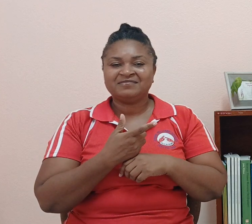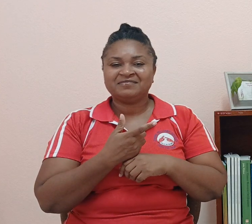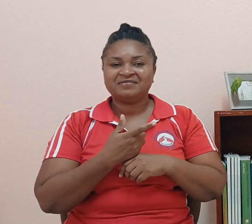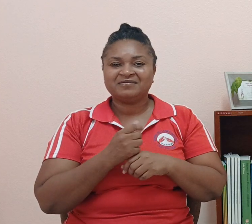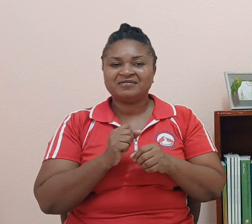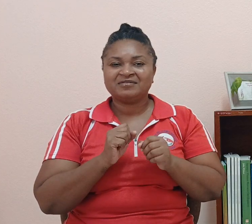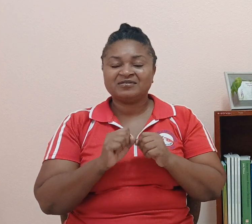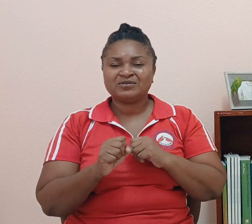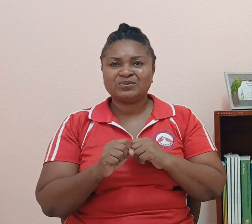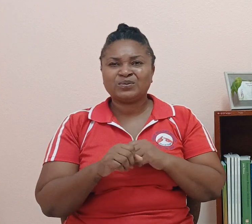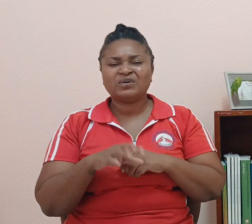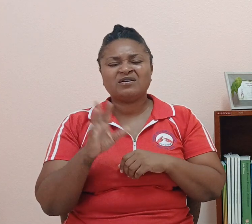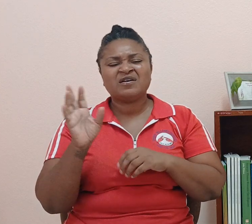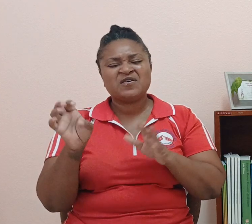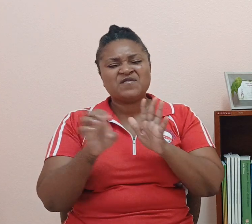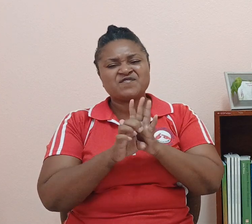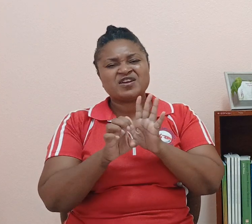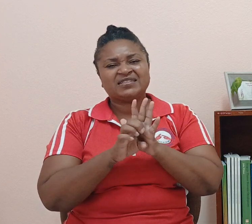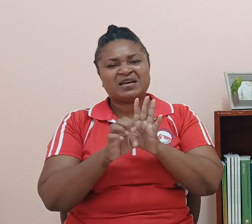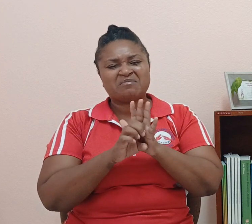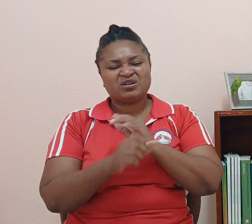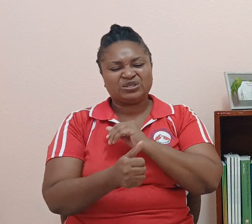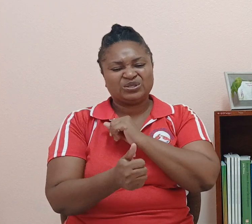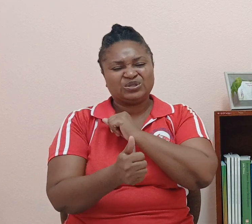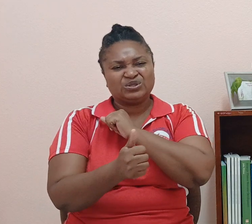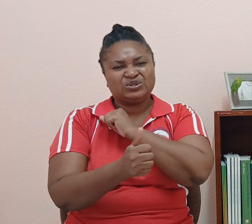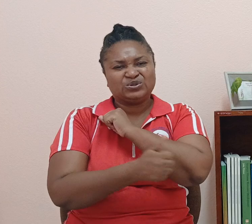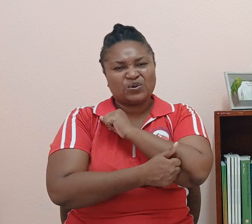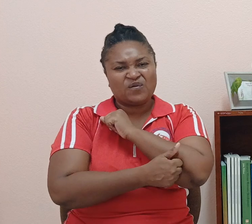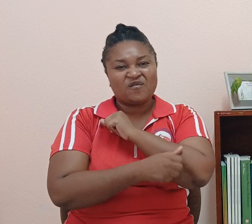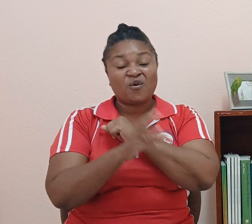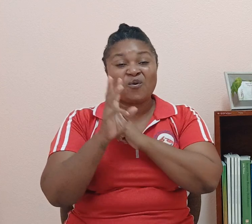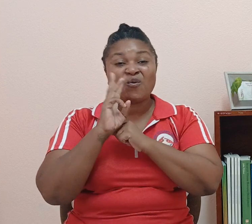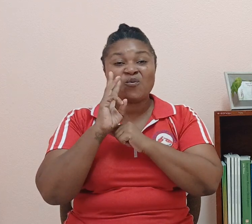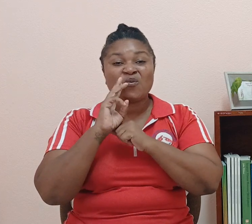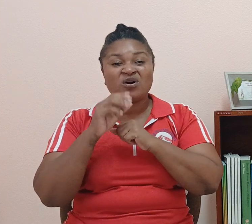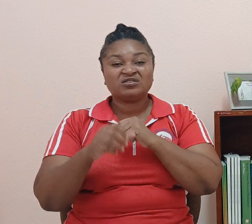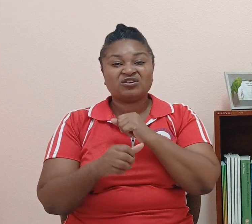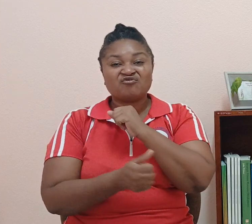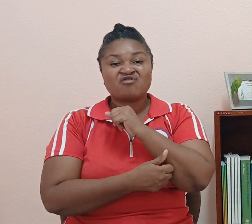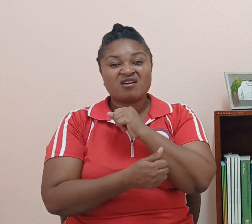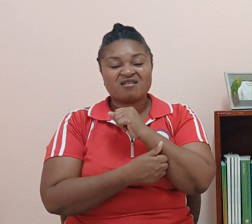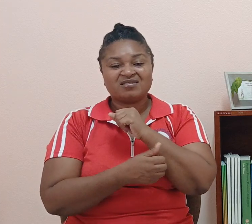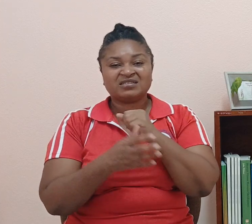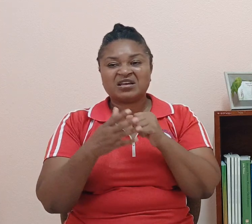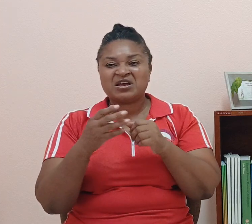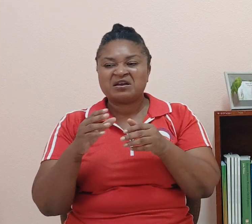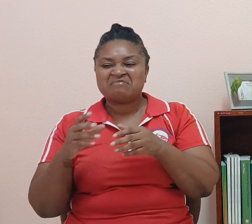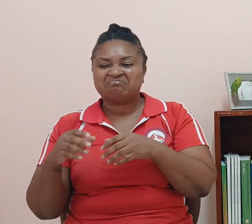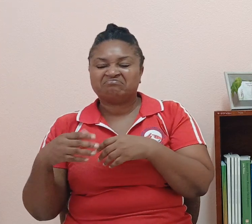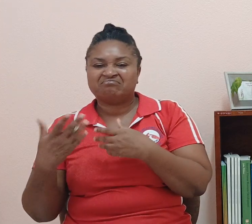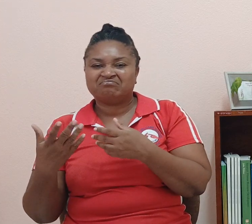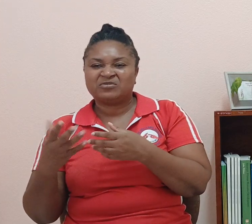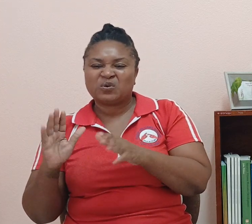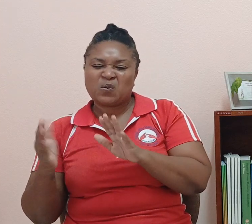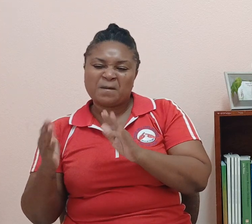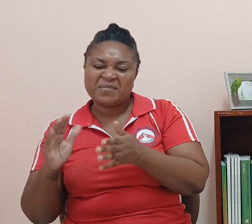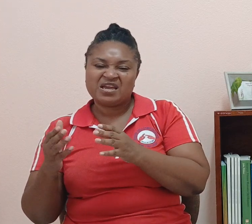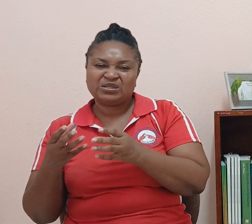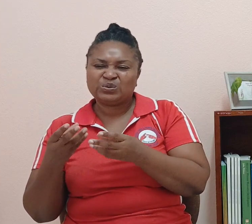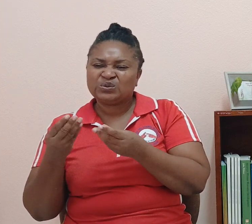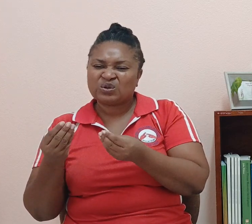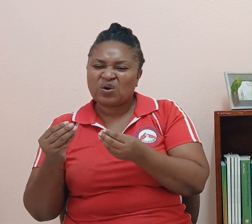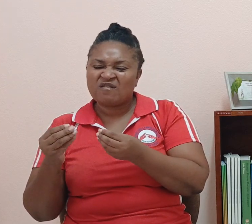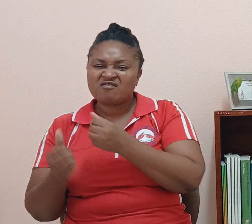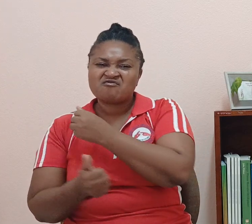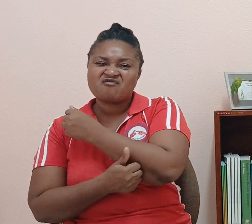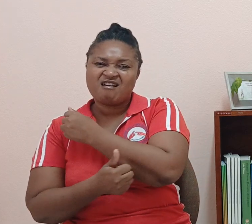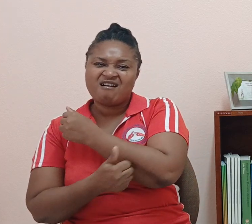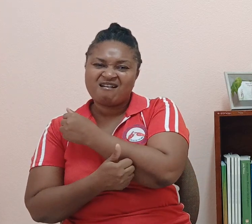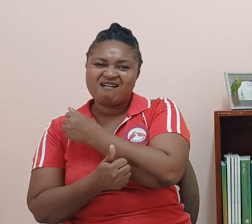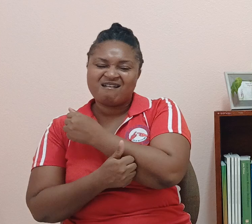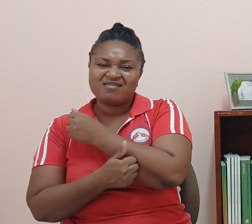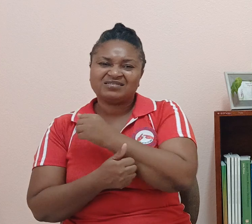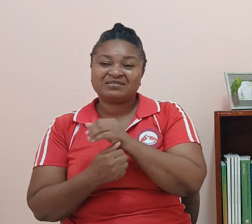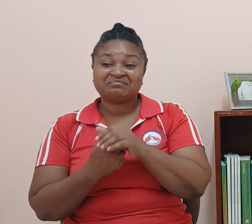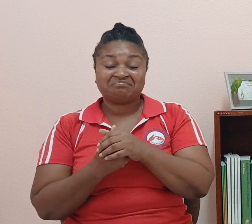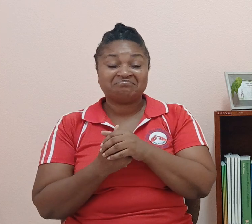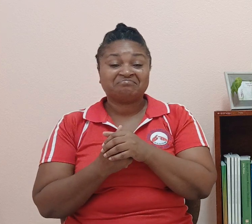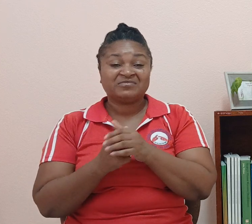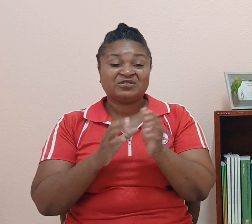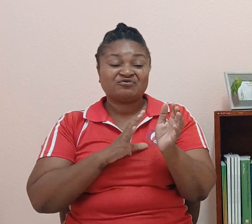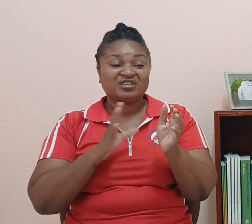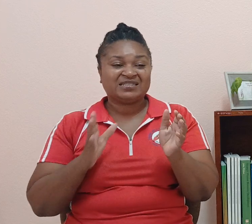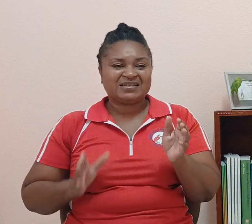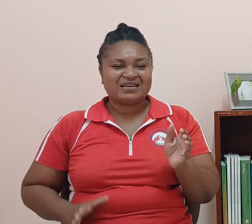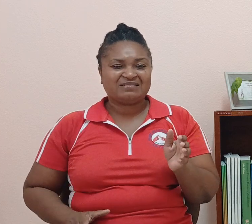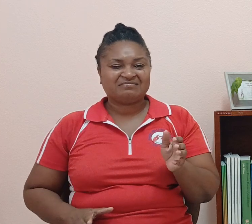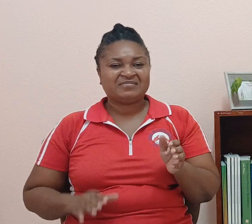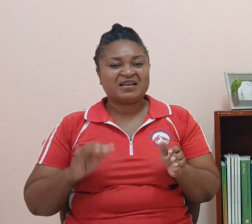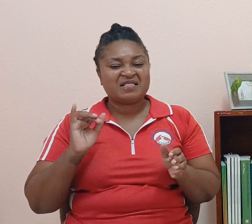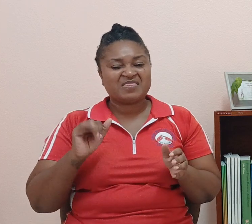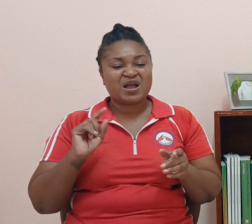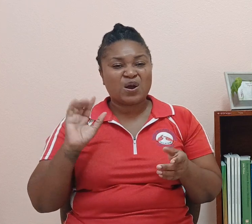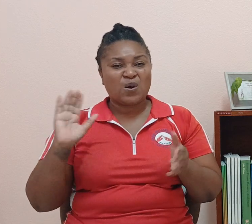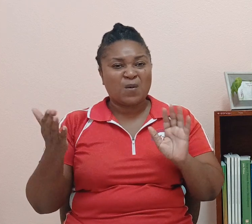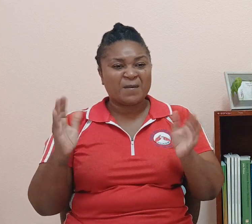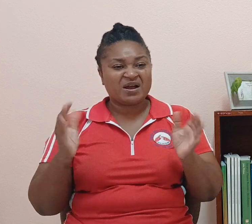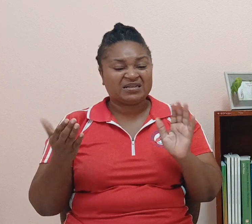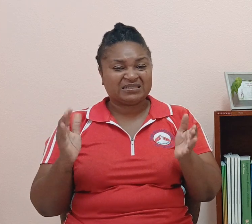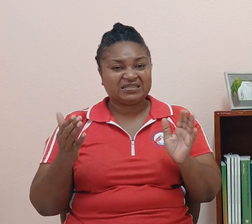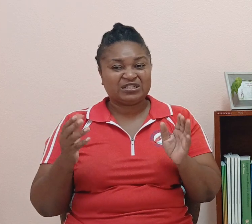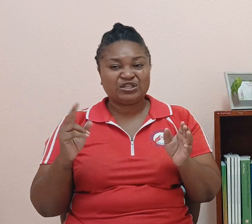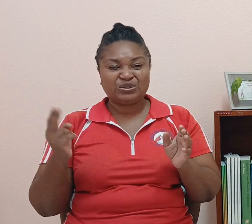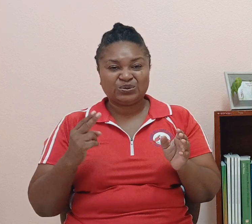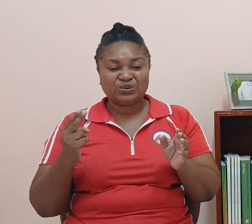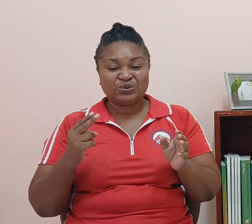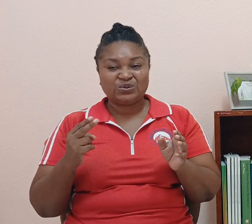Tuff/Water Crackers vs. Cream Crackers Christians The analogy used was the likeness of a strong and